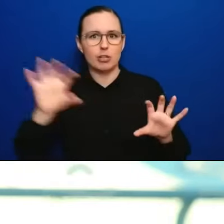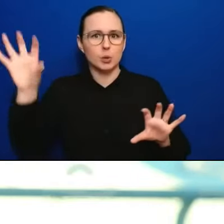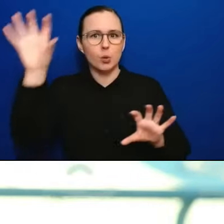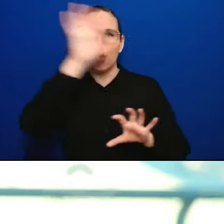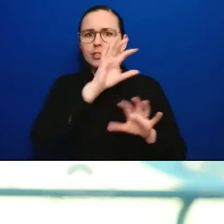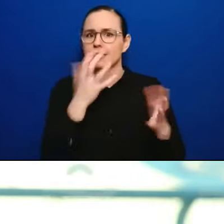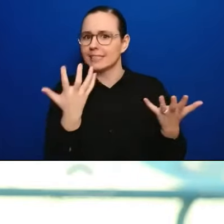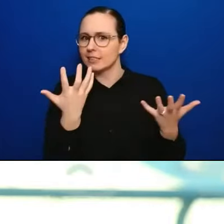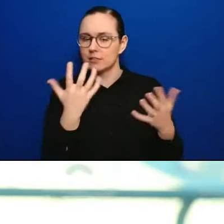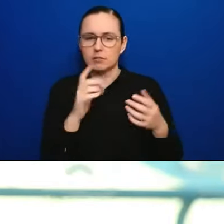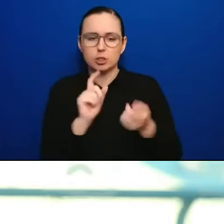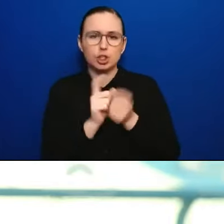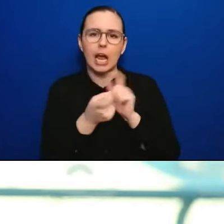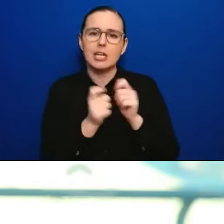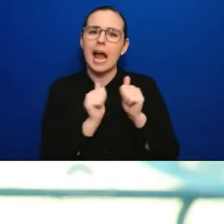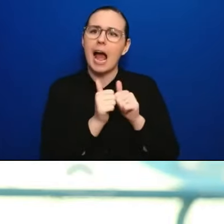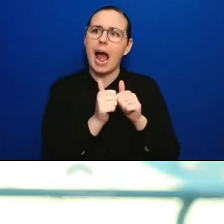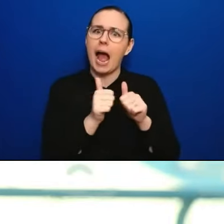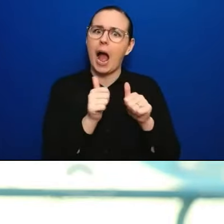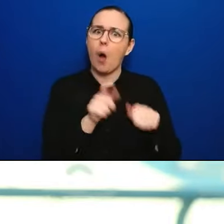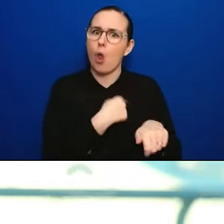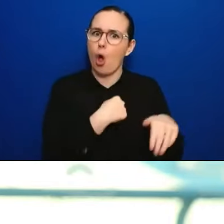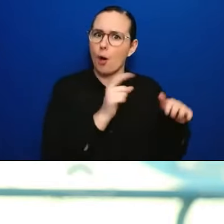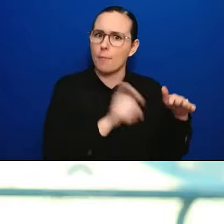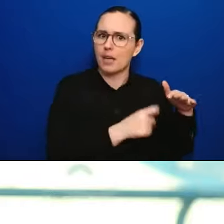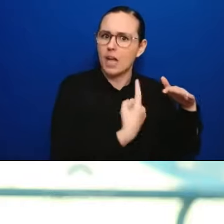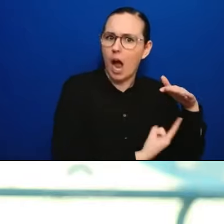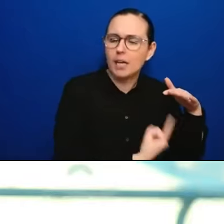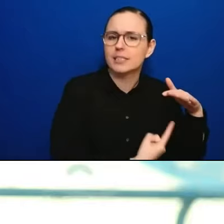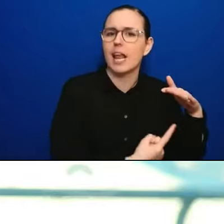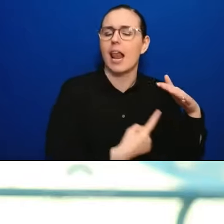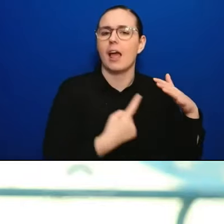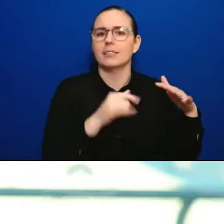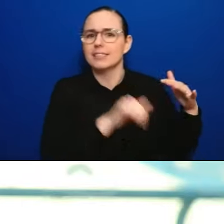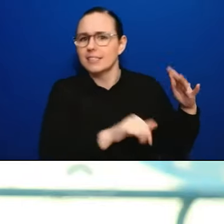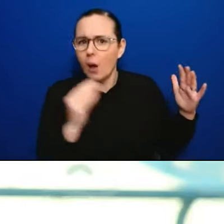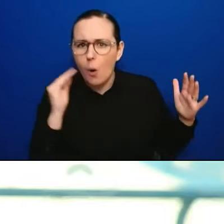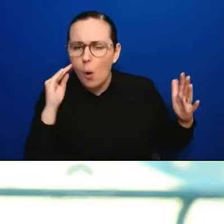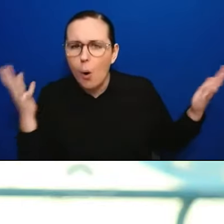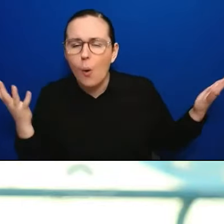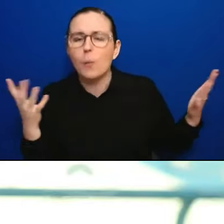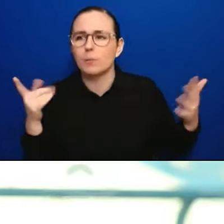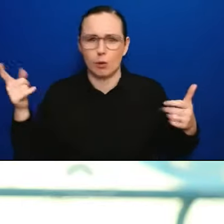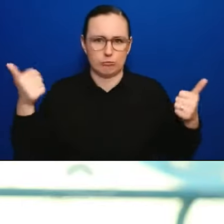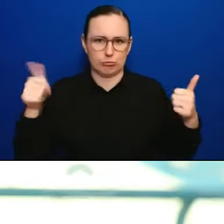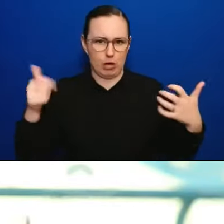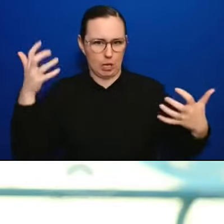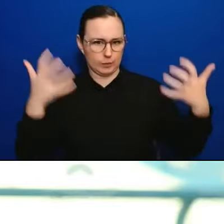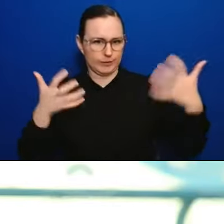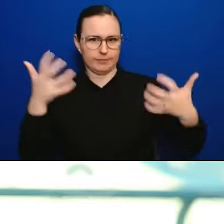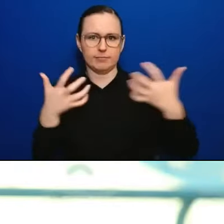the provinces and territories we have changed our isolation requirements for people who are